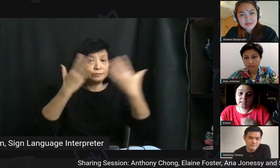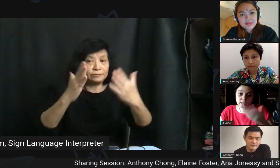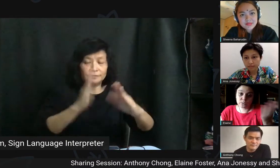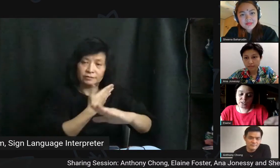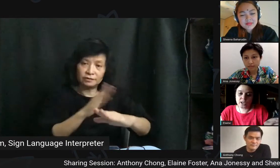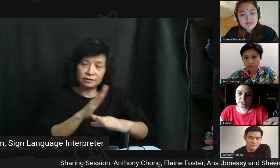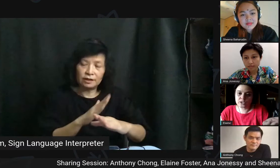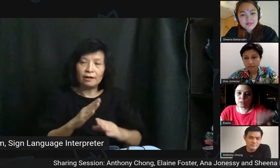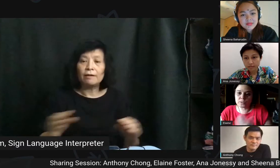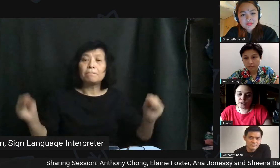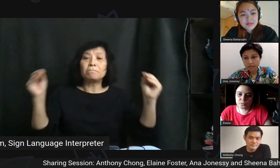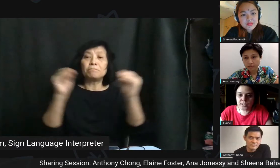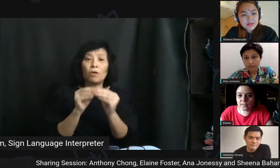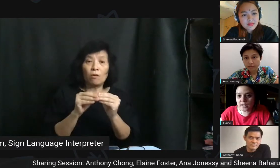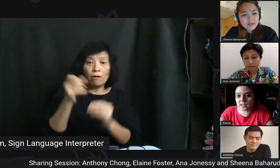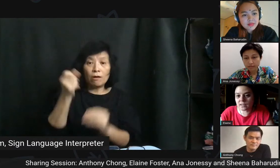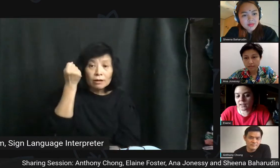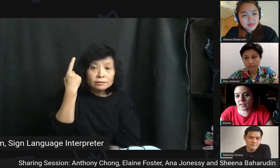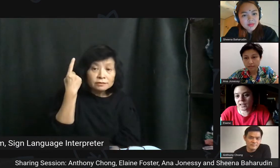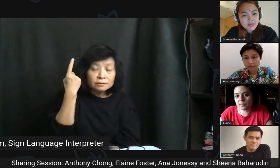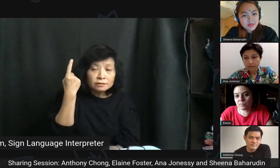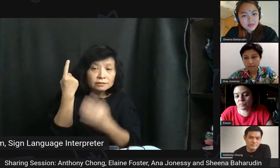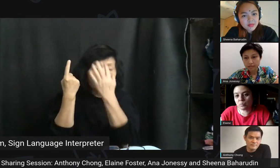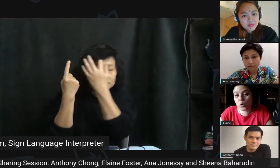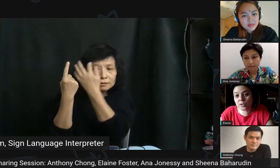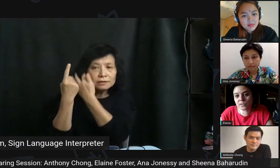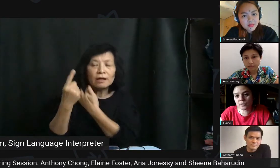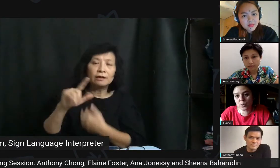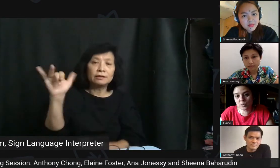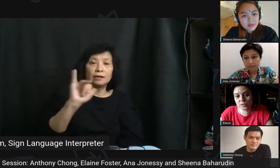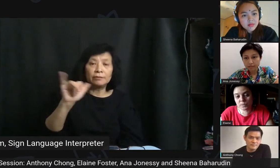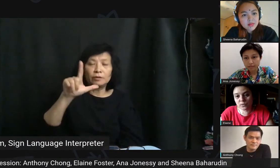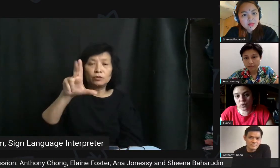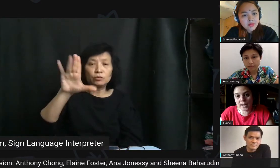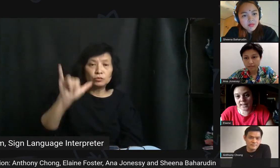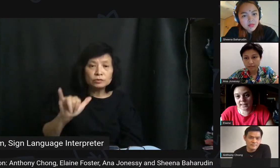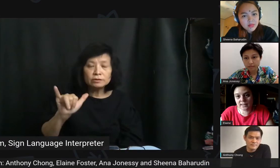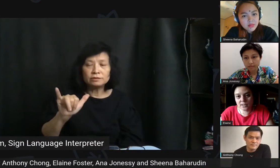Even Lucy, our interpreter was giving the words of the poets beforehands